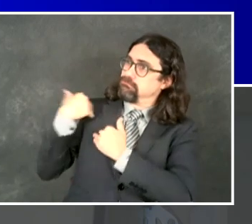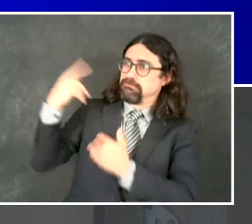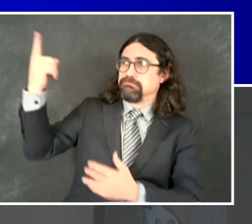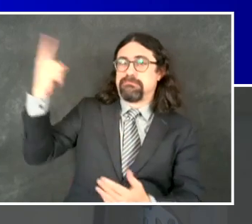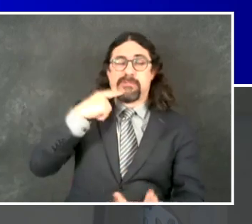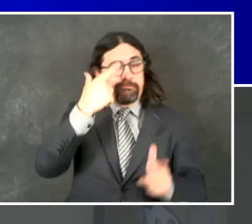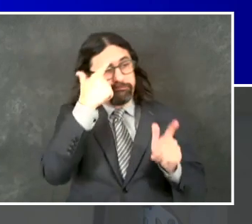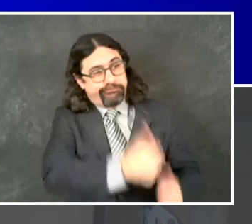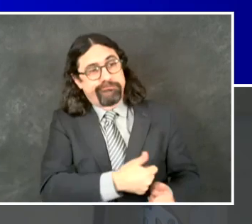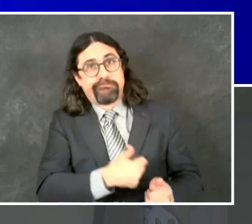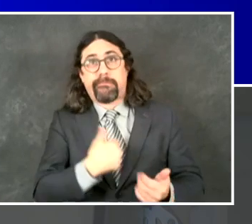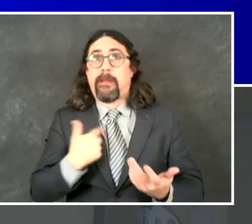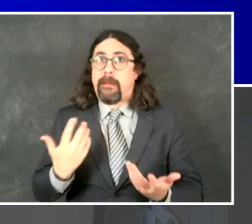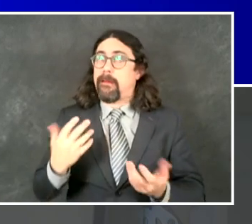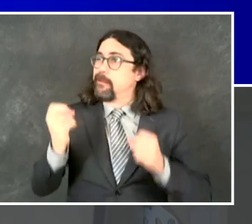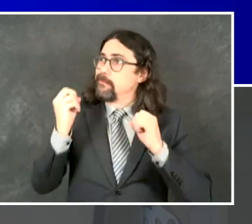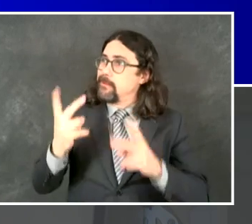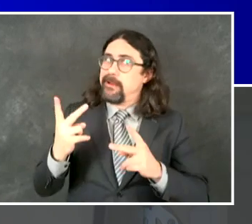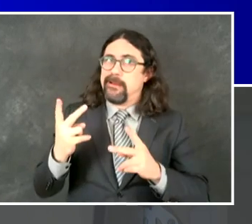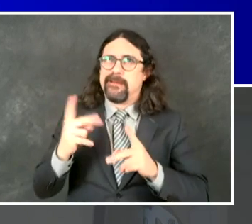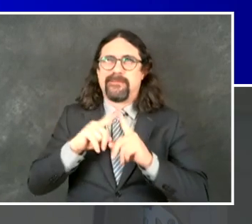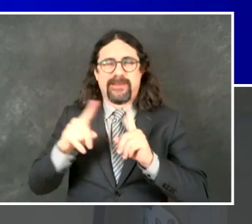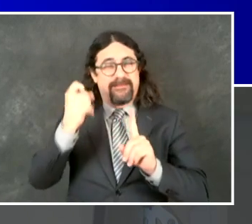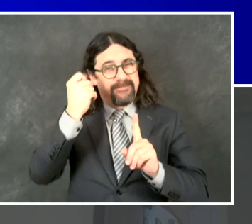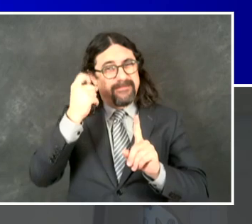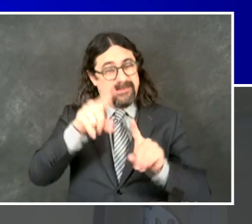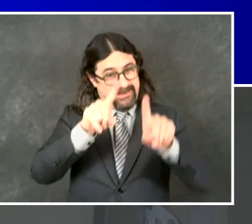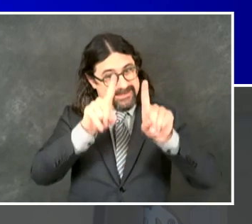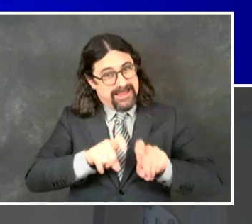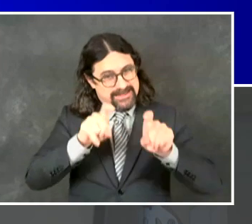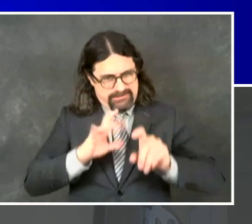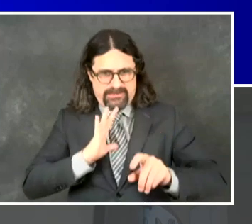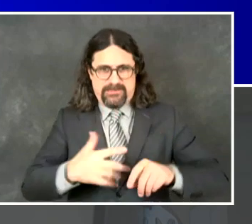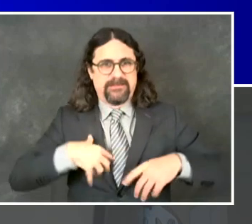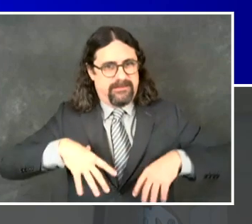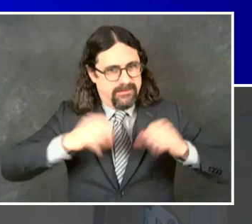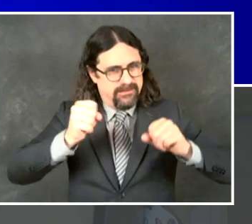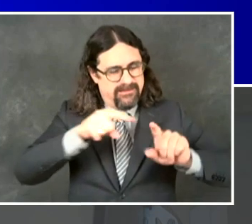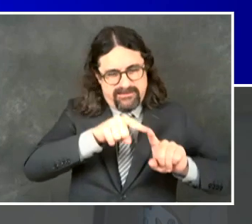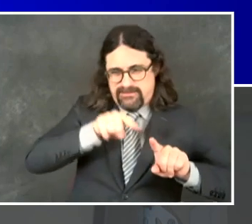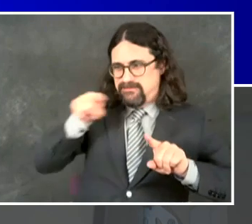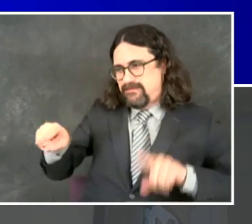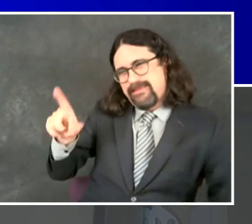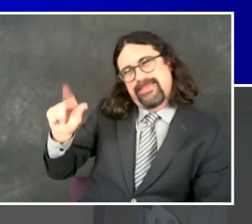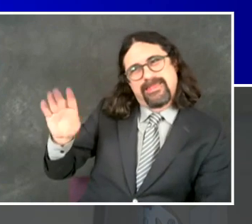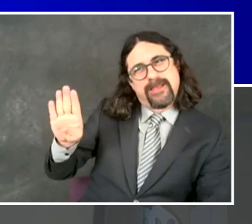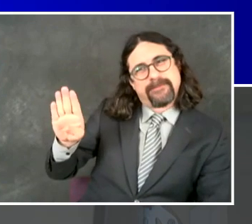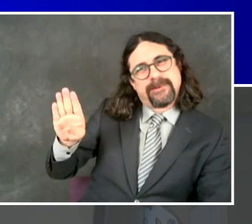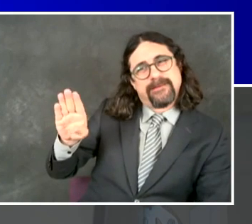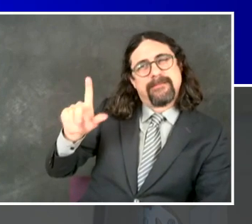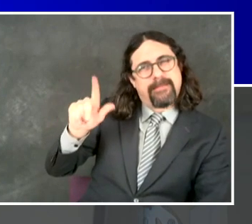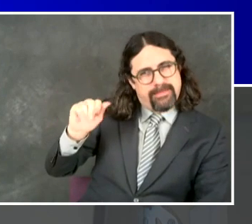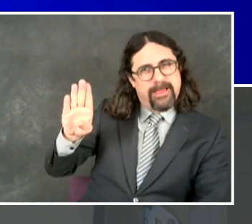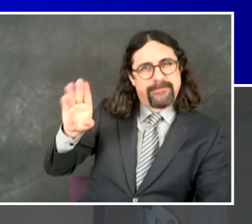SECURE THE SUPPLY CHAIN AND MAKE SURE THAT TEST KITS ORIGINALLY AND THE LAB CAPACITY IS